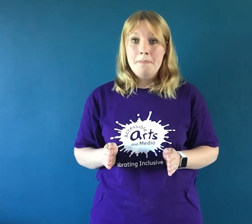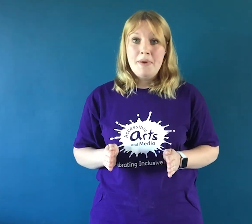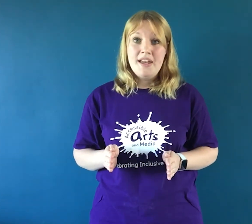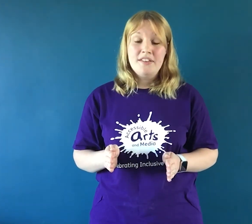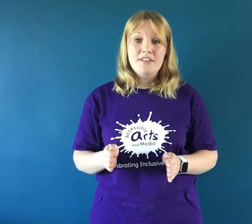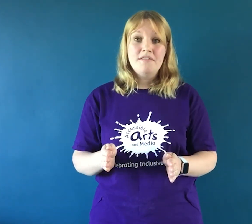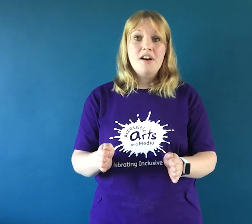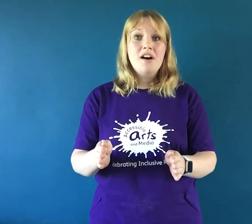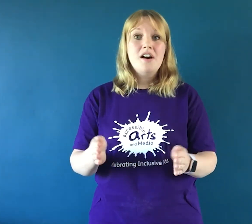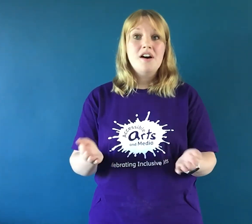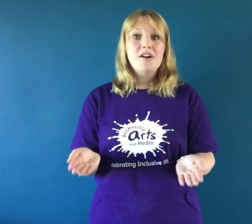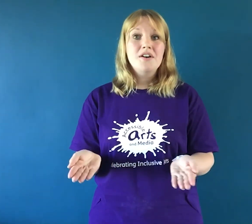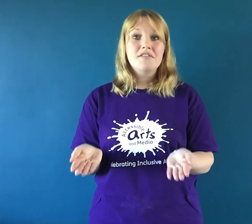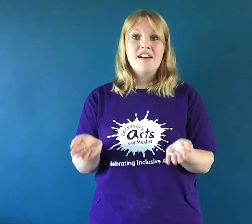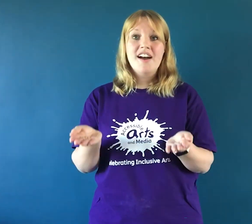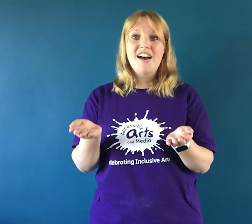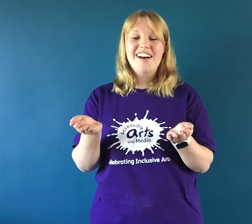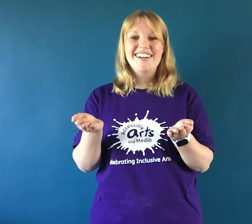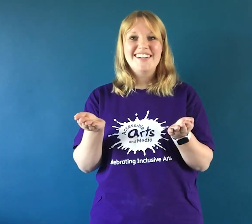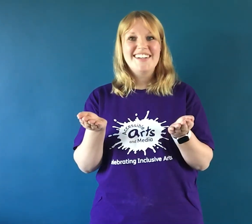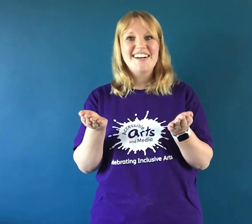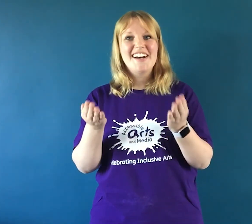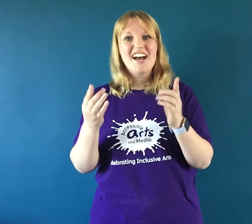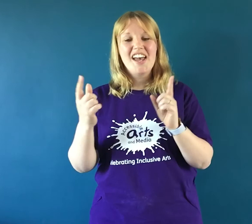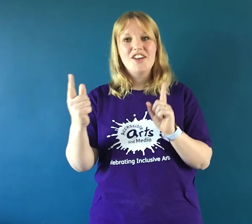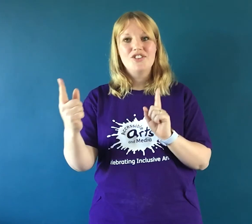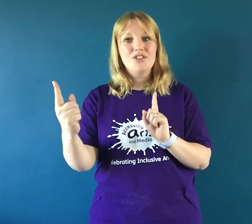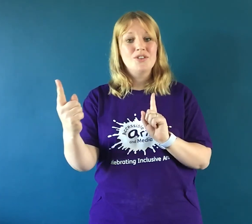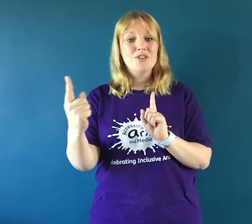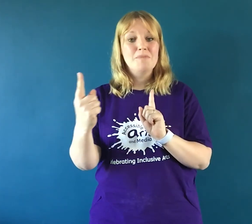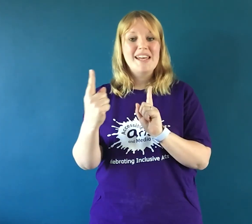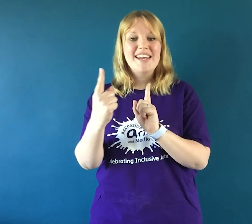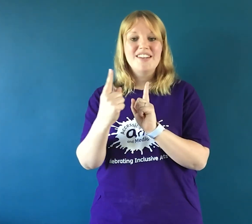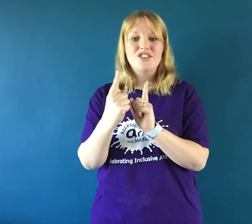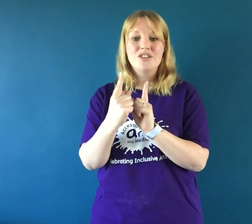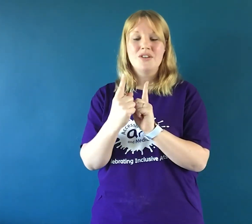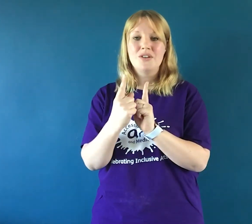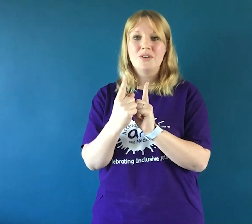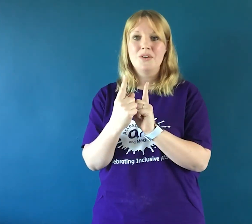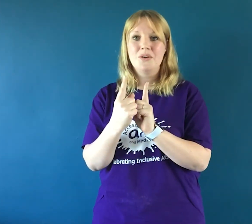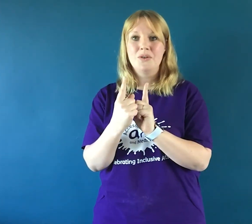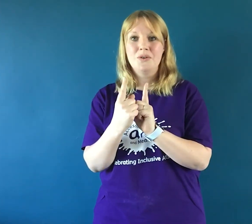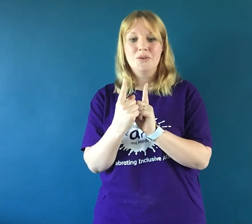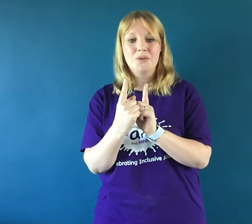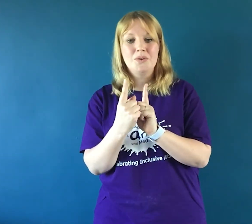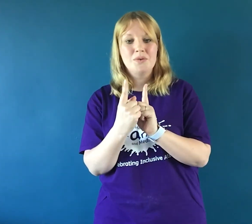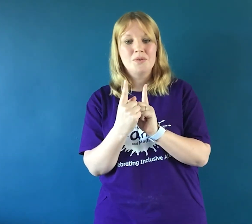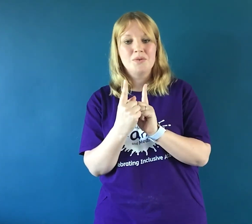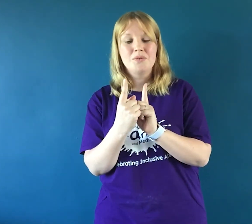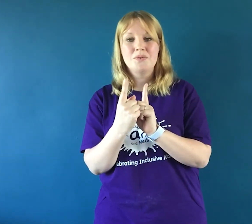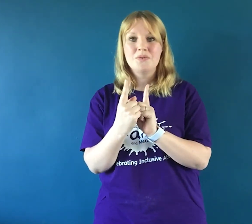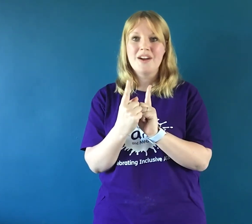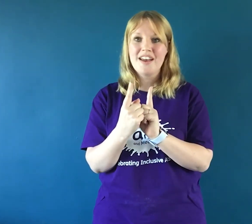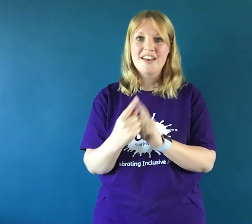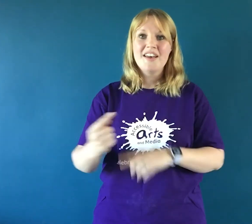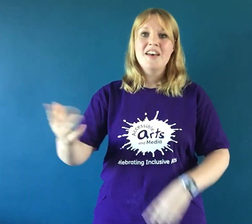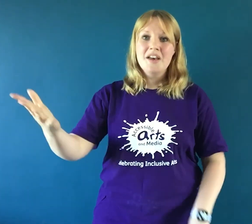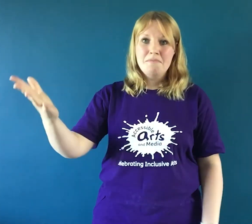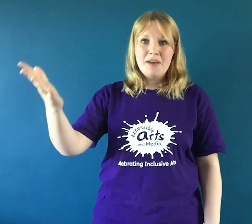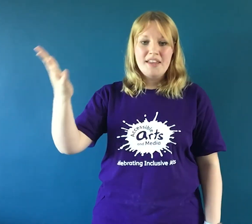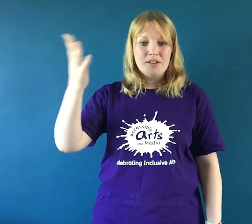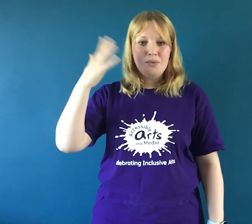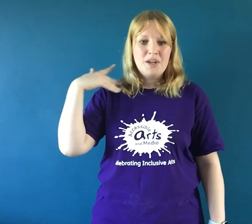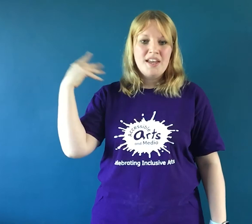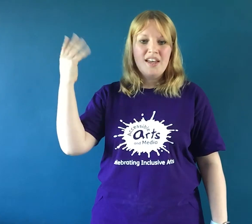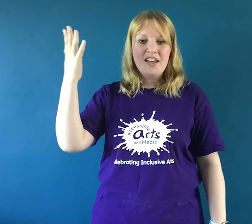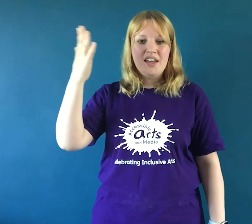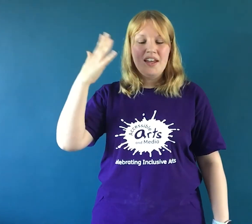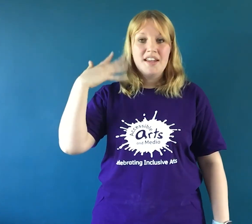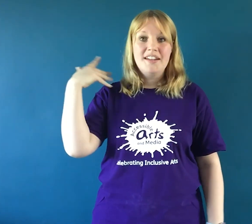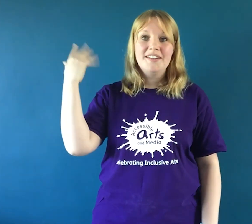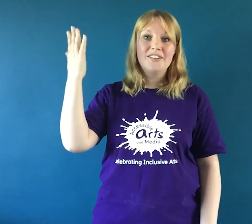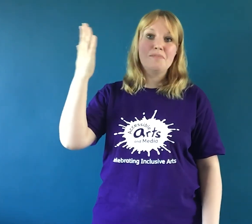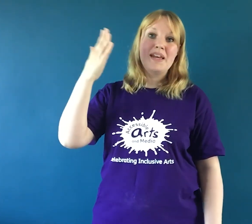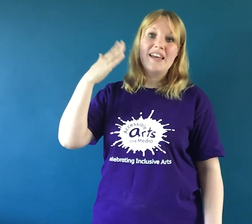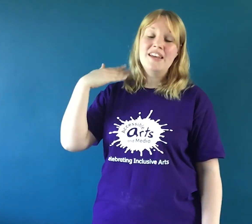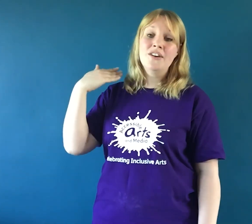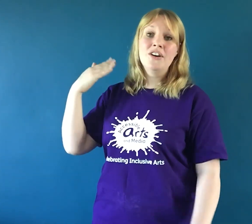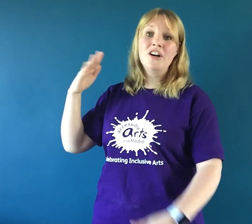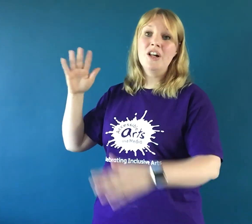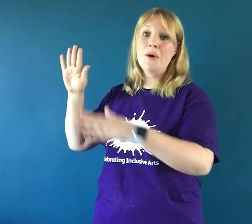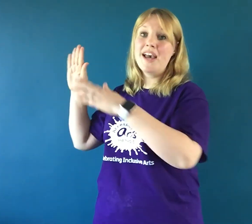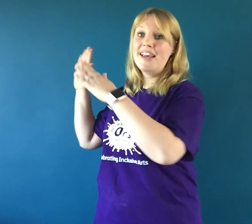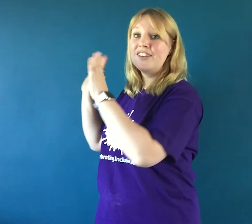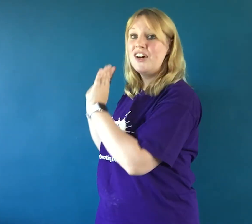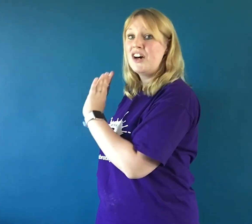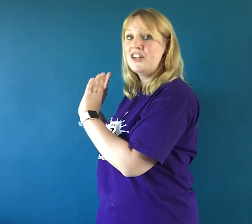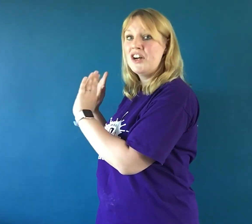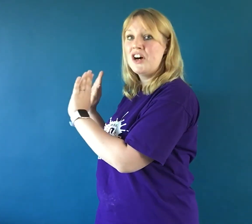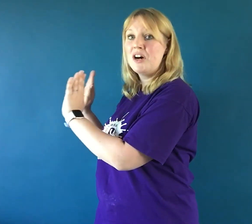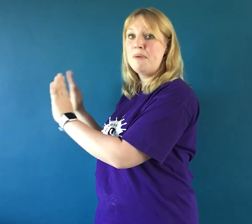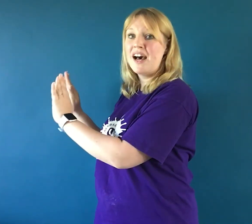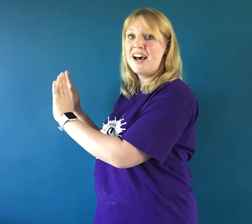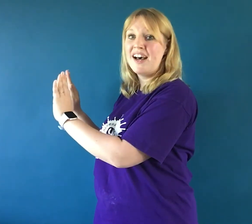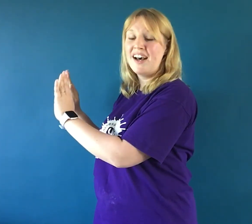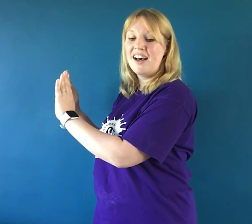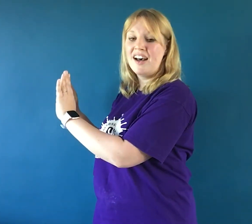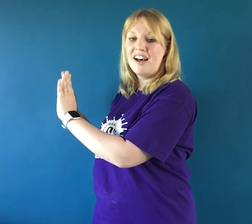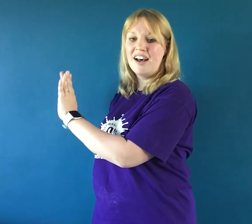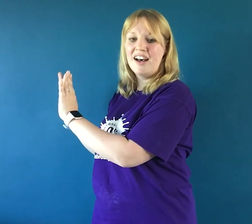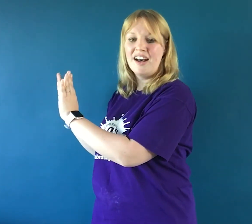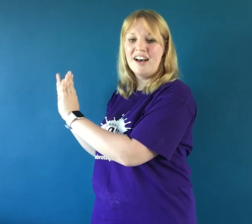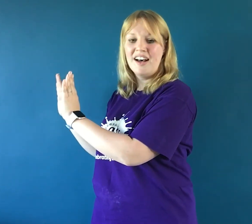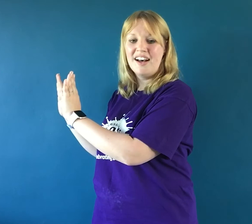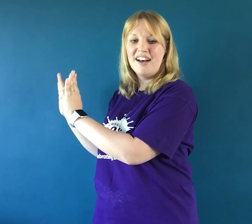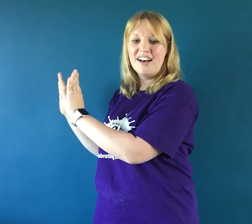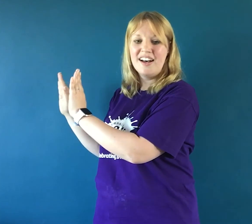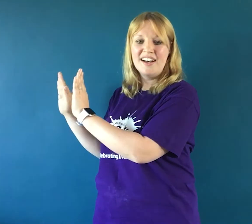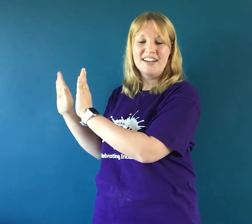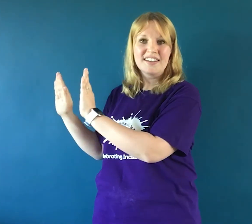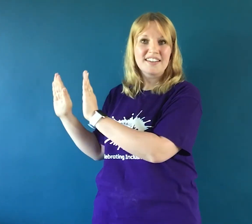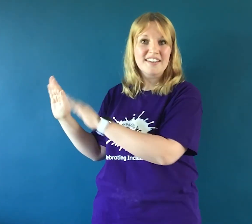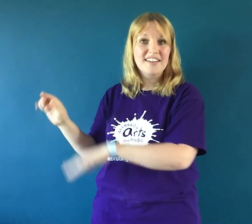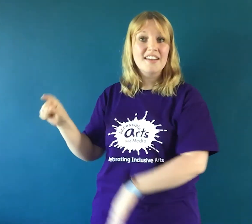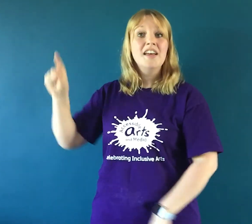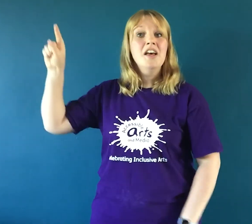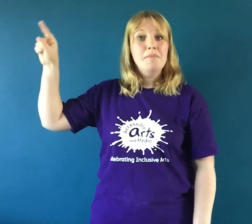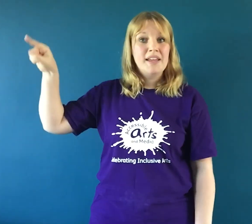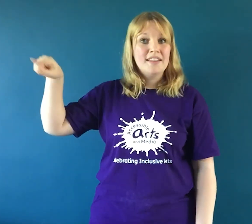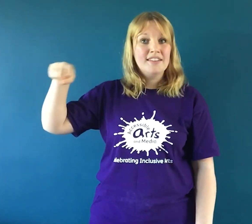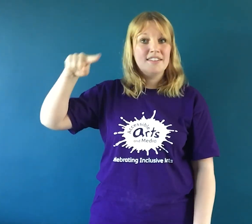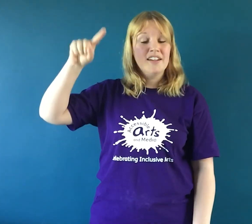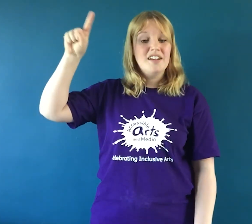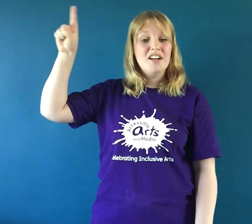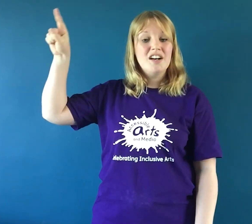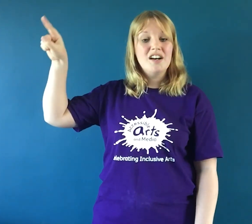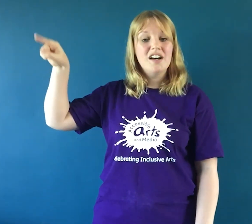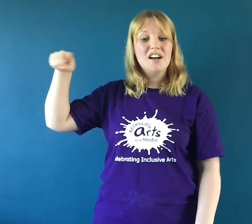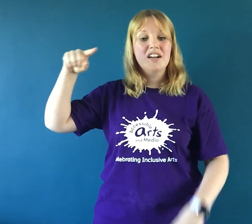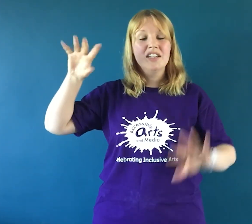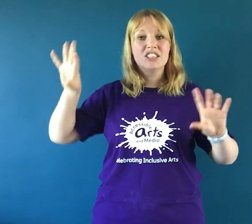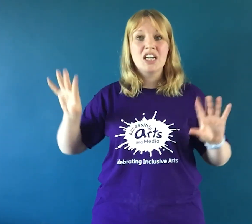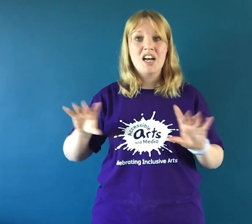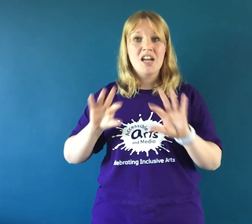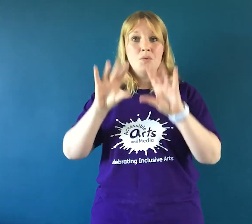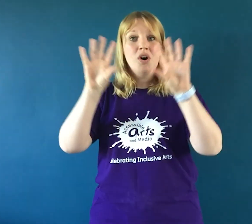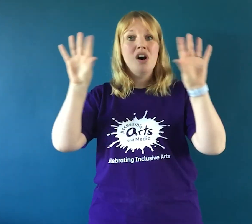May the road rise to meet you. May the wind be always on your back. May the sun shine